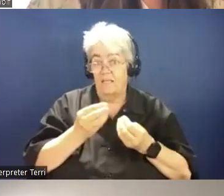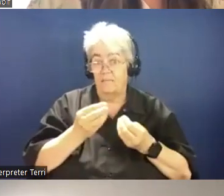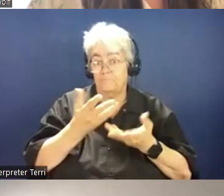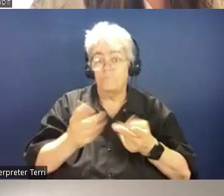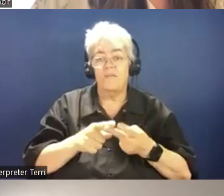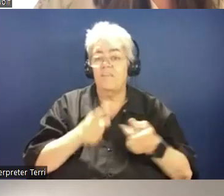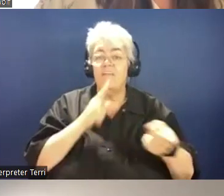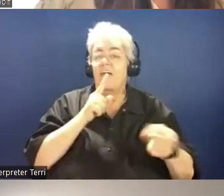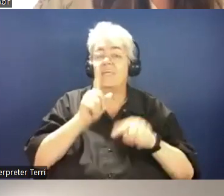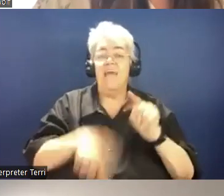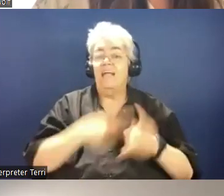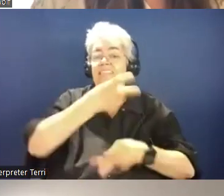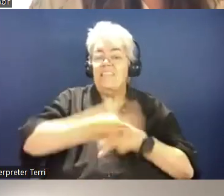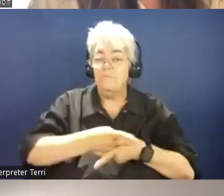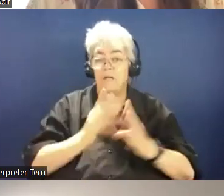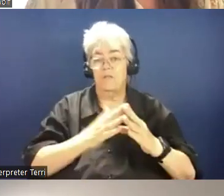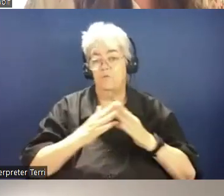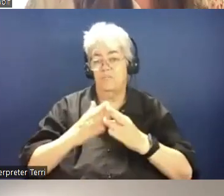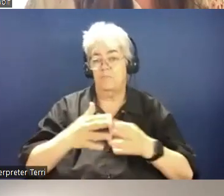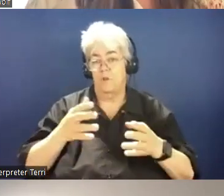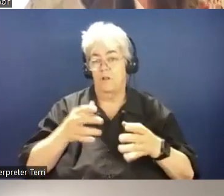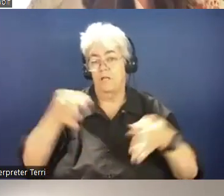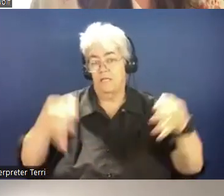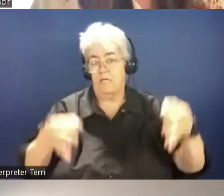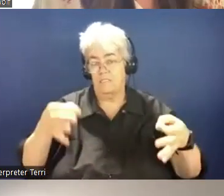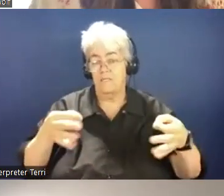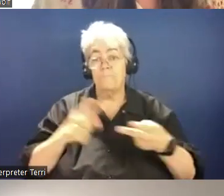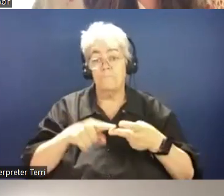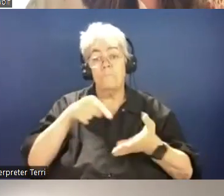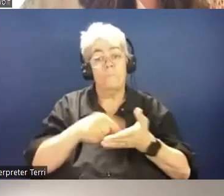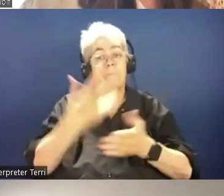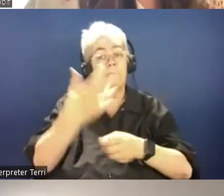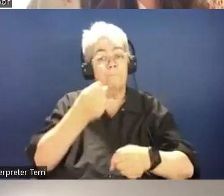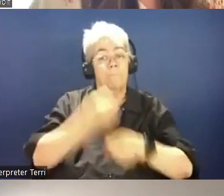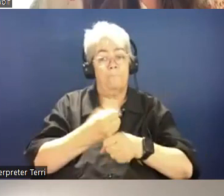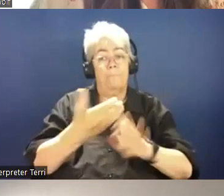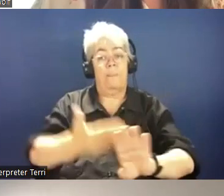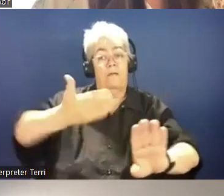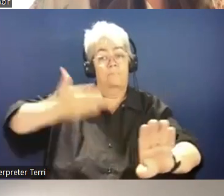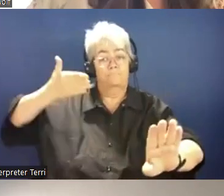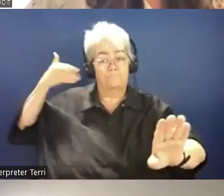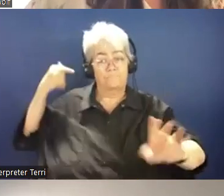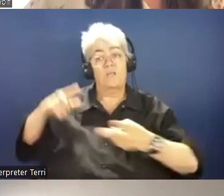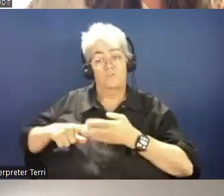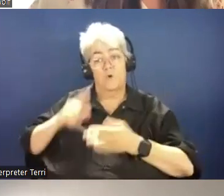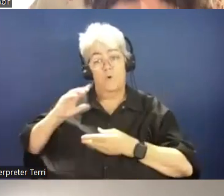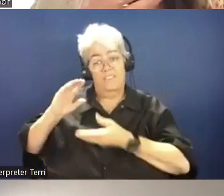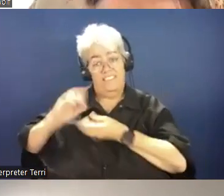And this bill also included a 5 year look back. So data will be presented every year on a number